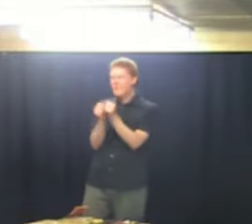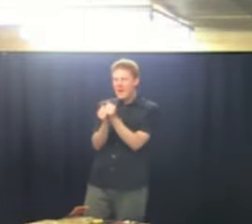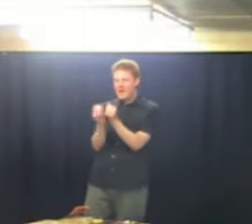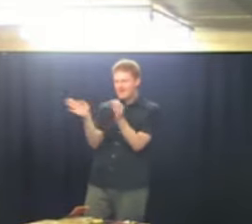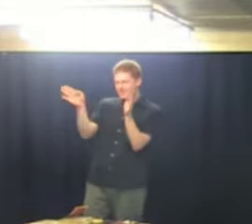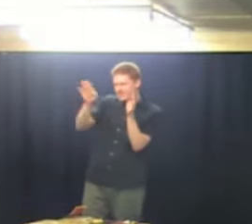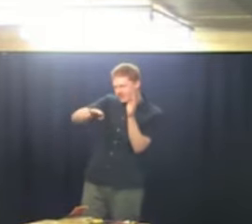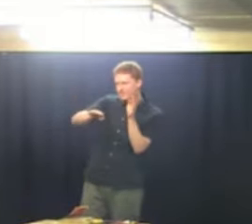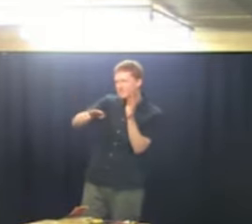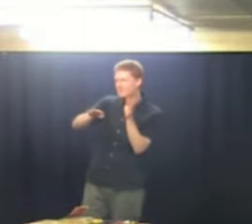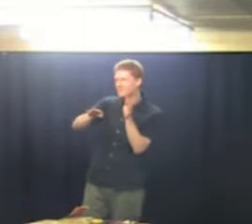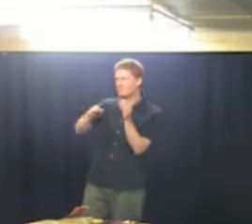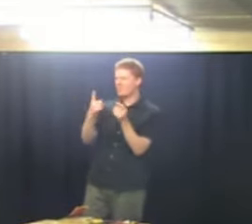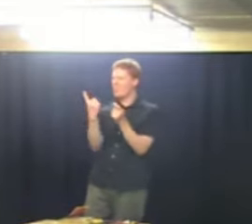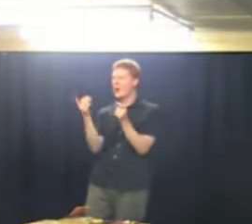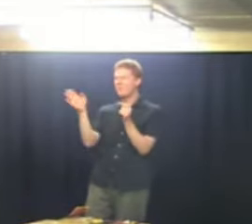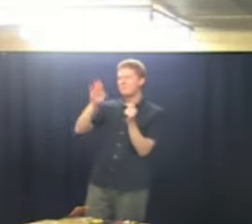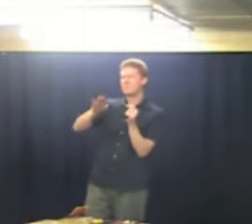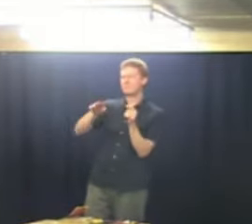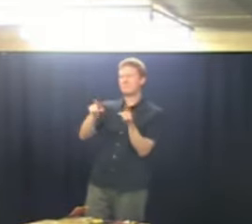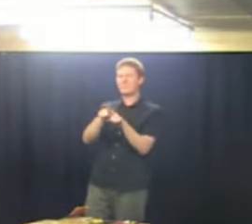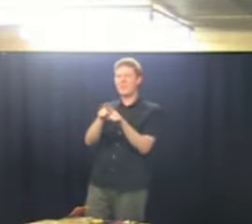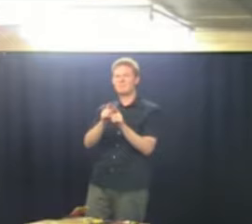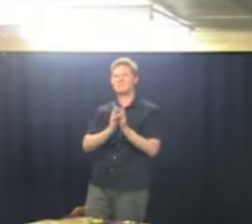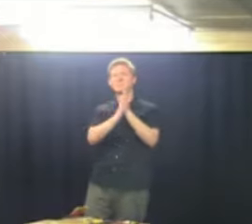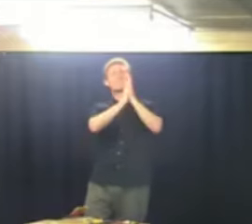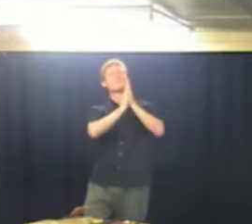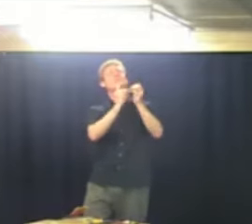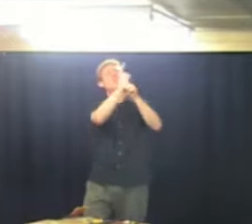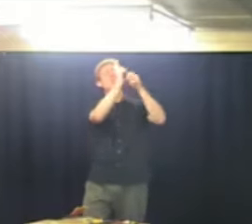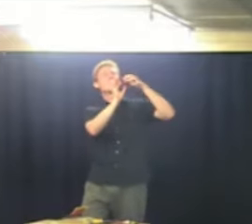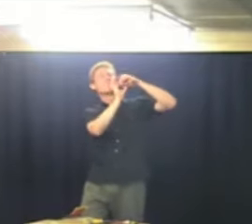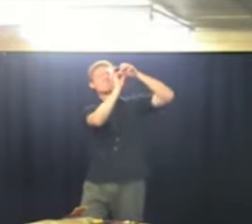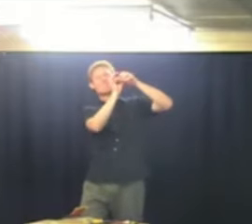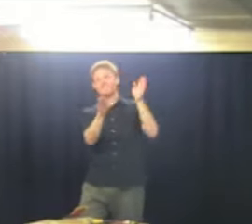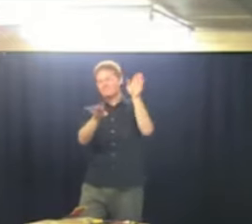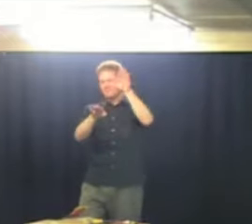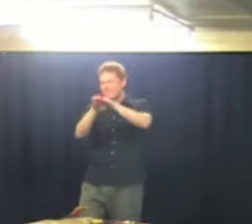Now think of one page turning over as an action like a prayer to God